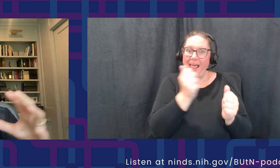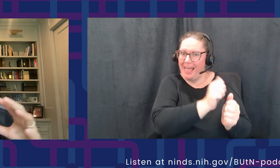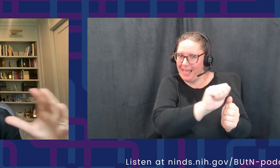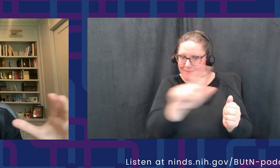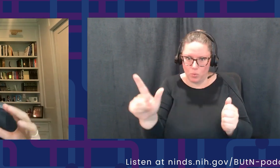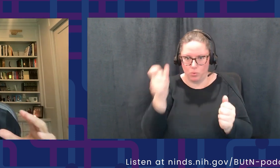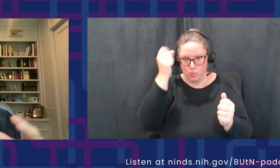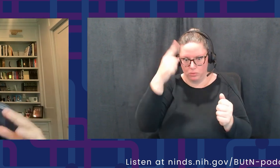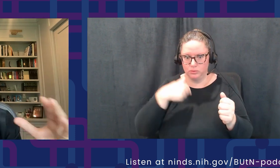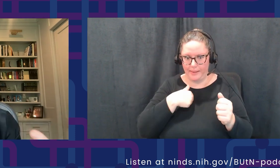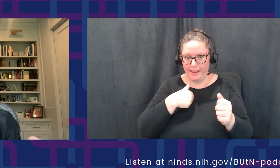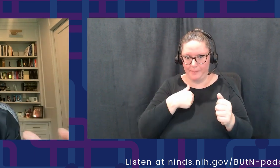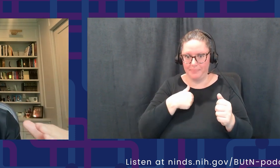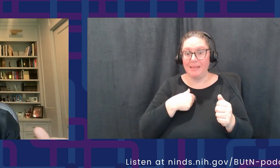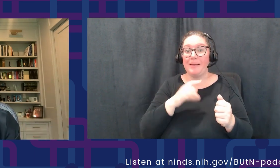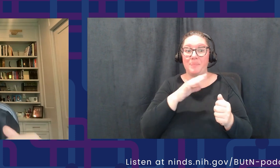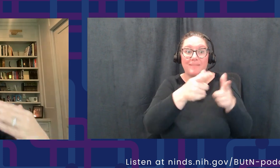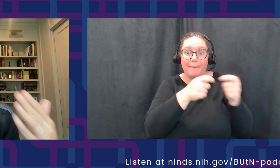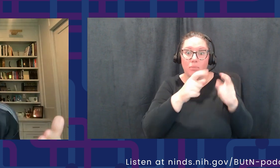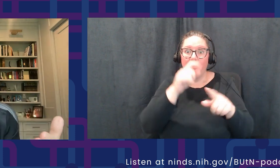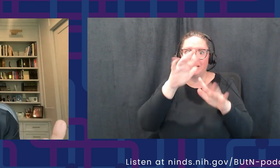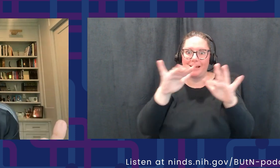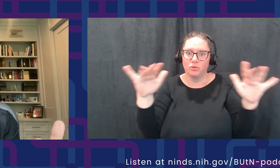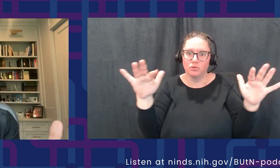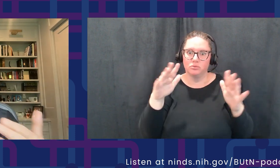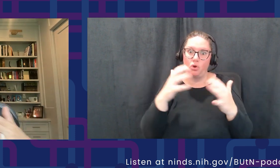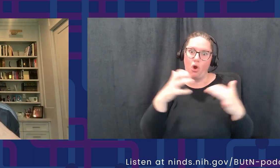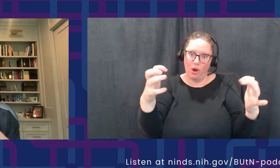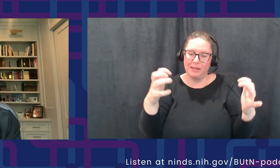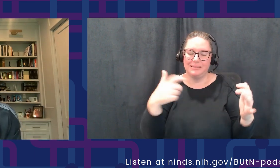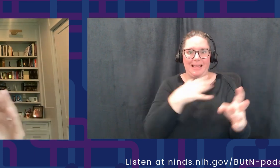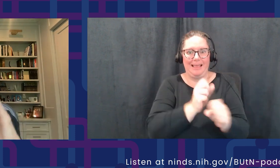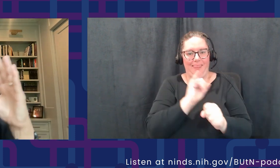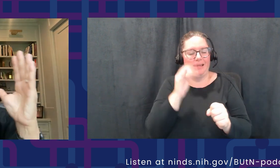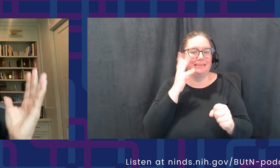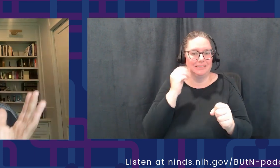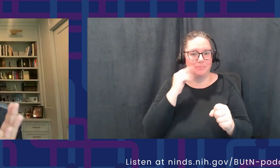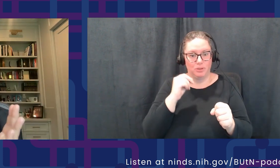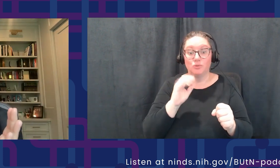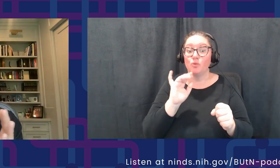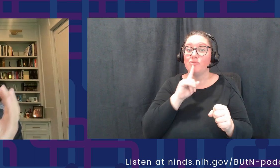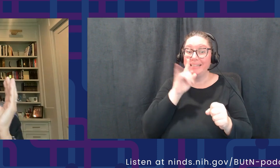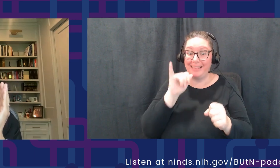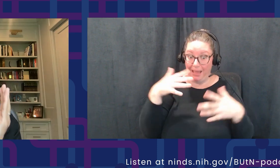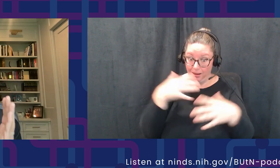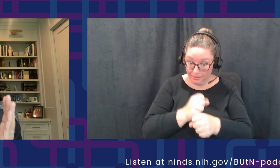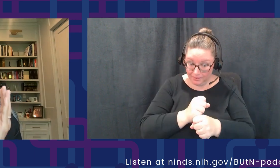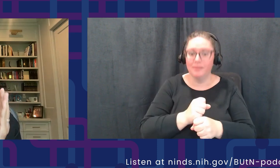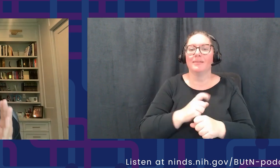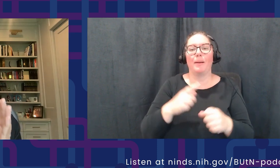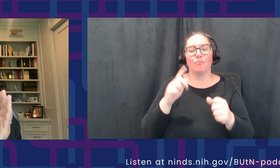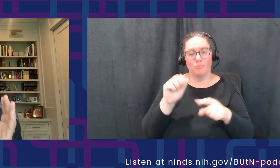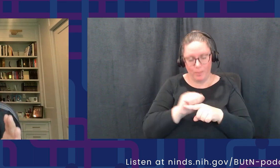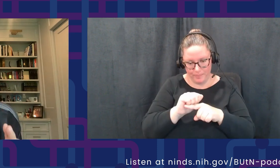By pulling on diverse audiences, you get that input. So that all can be summed up- prepare, prepare, prepare.